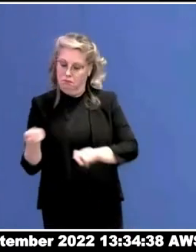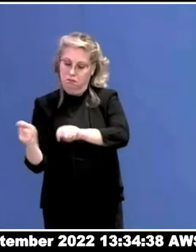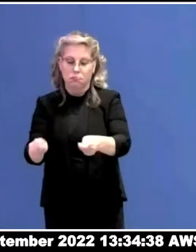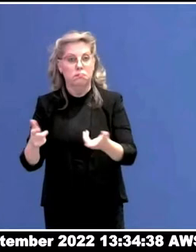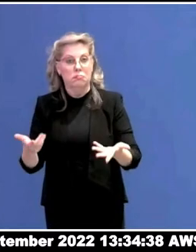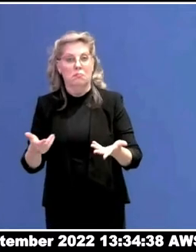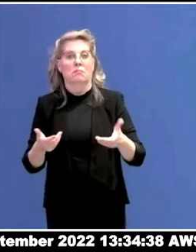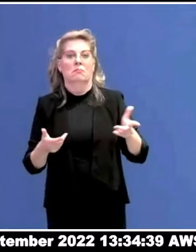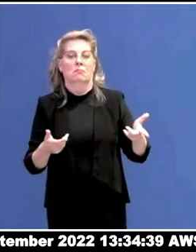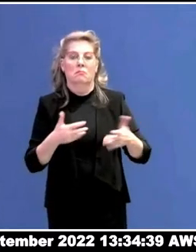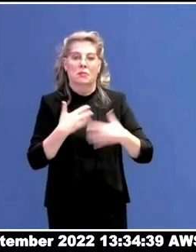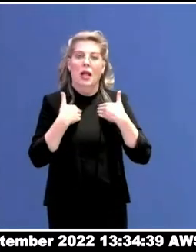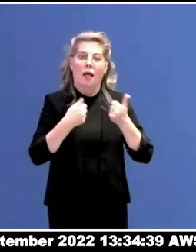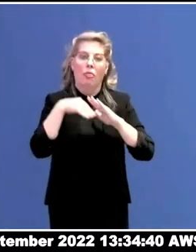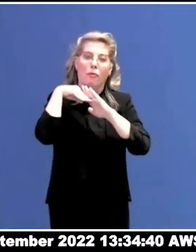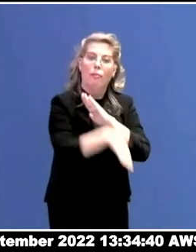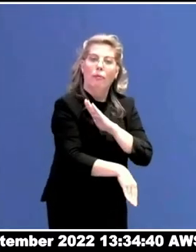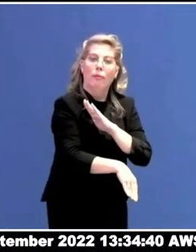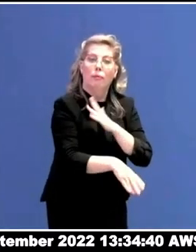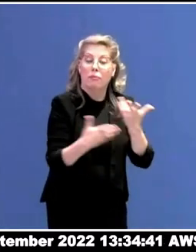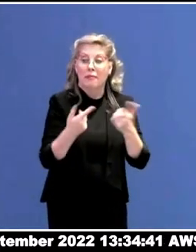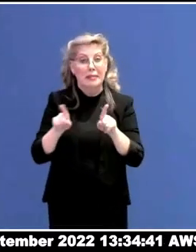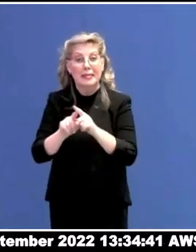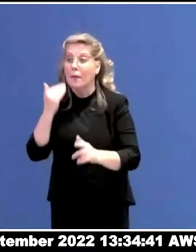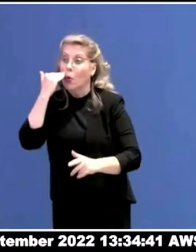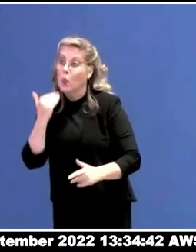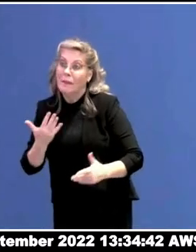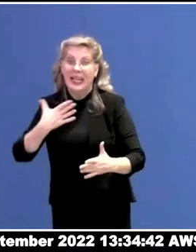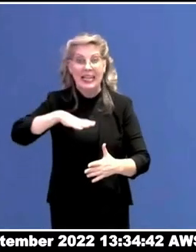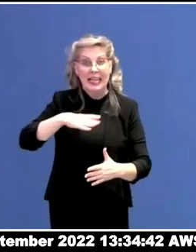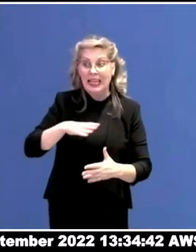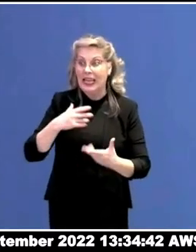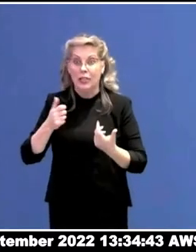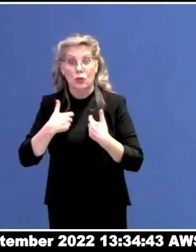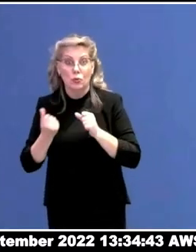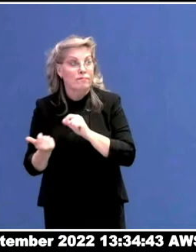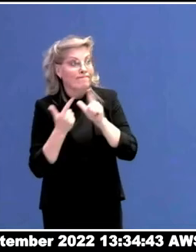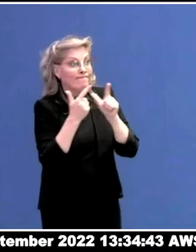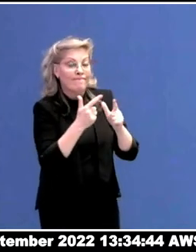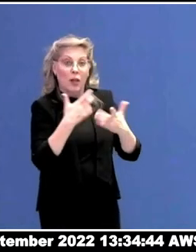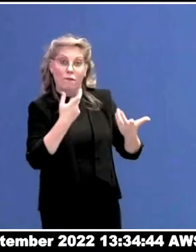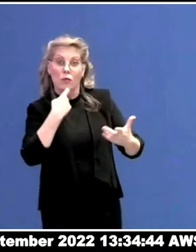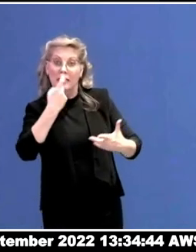We have women's prisons over in Queensland where there is not even staff 24 hours of medical people.